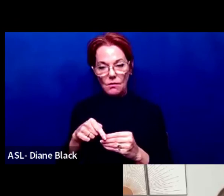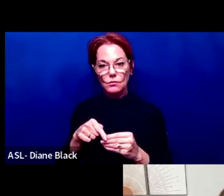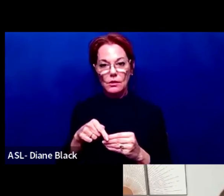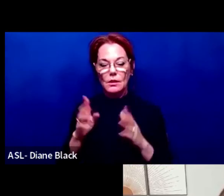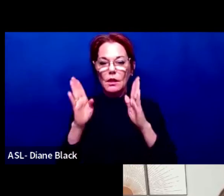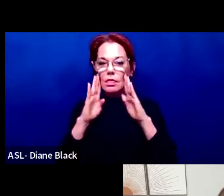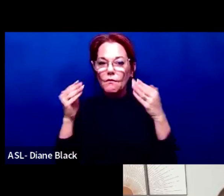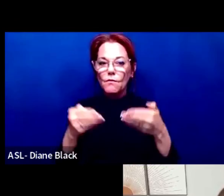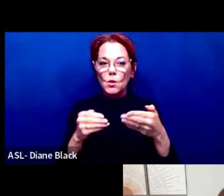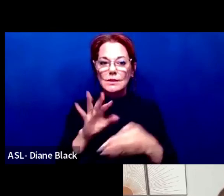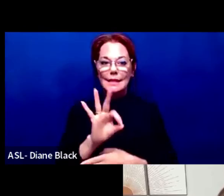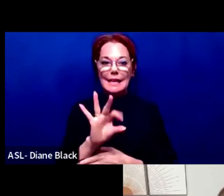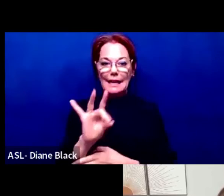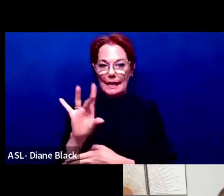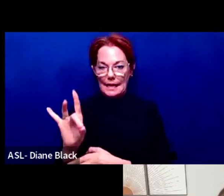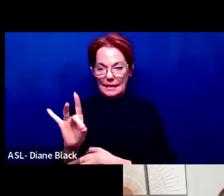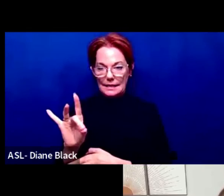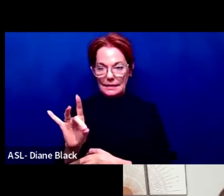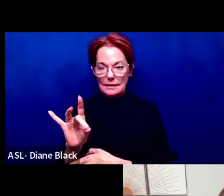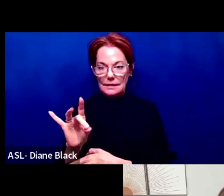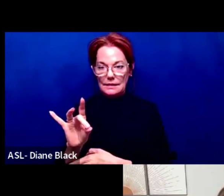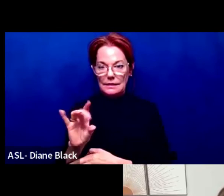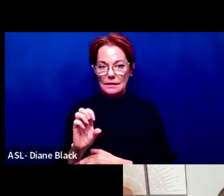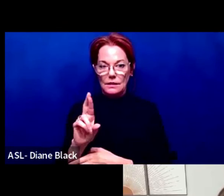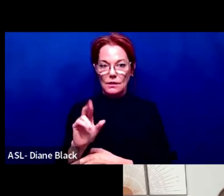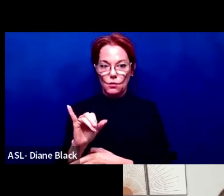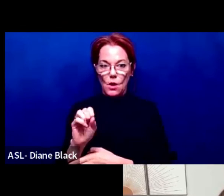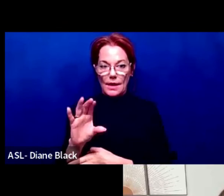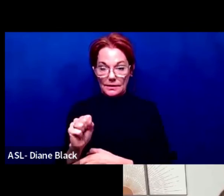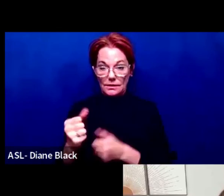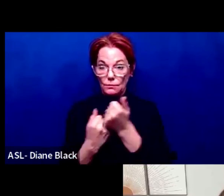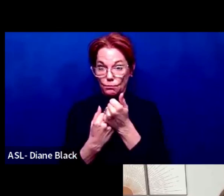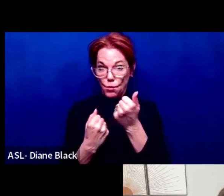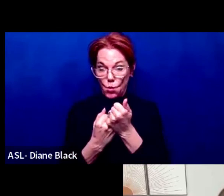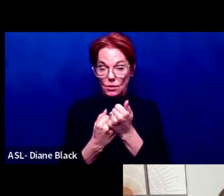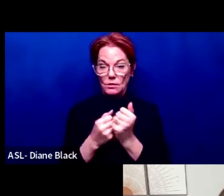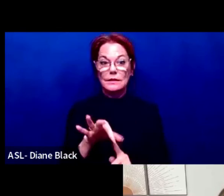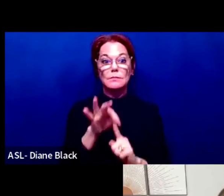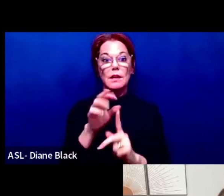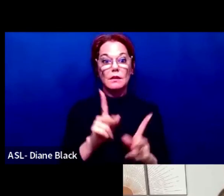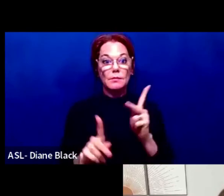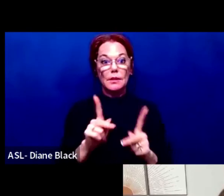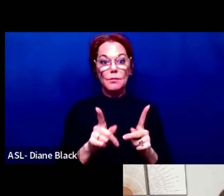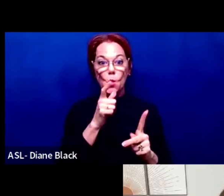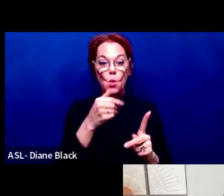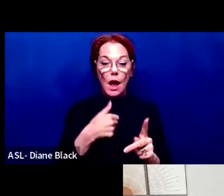988 crisis support, and particularly with people that have a number of multi occurring